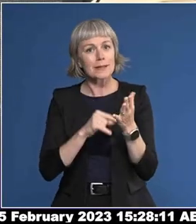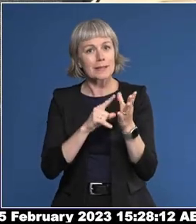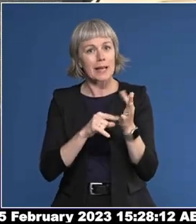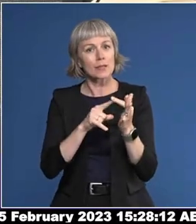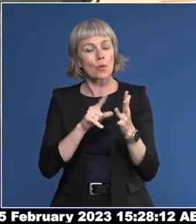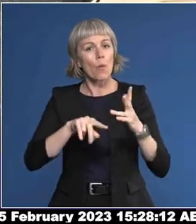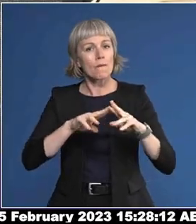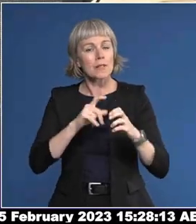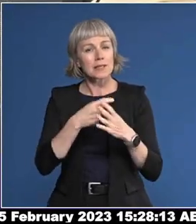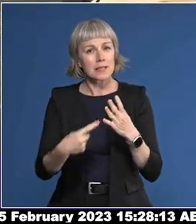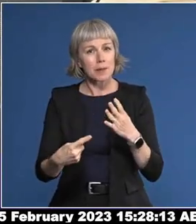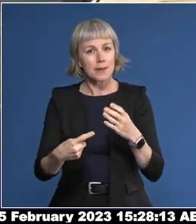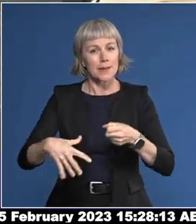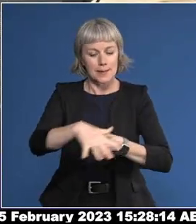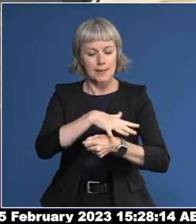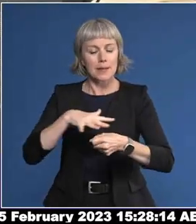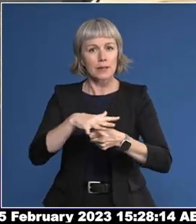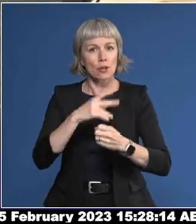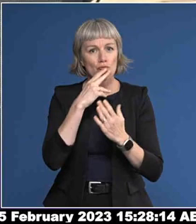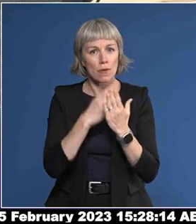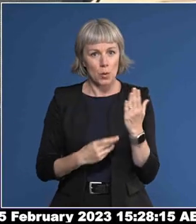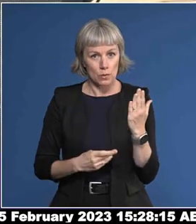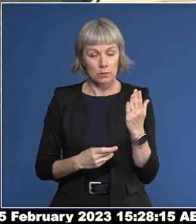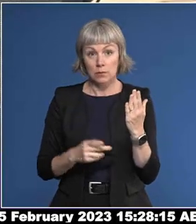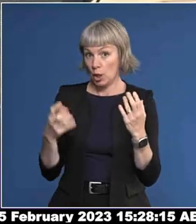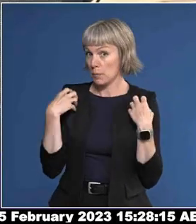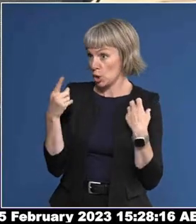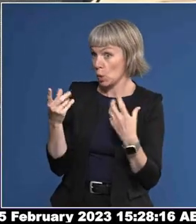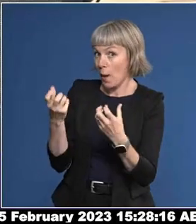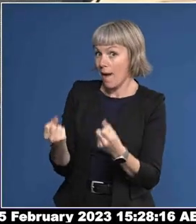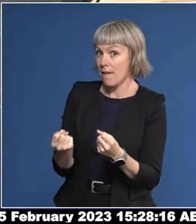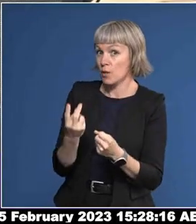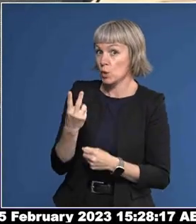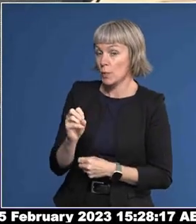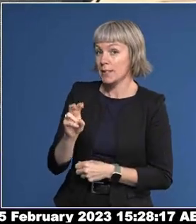Commissioners, you have the 2022 version of that report in Bundle L at tab 9.